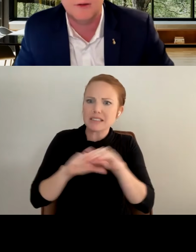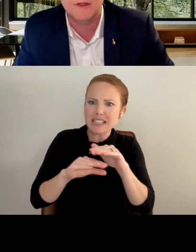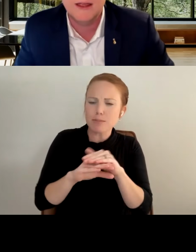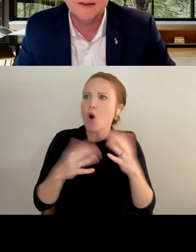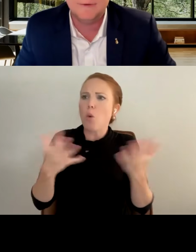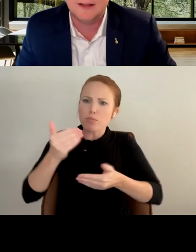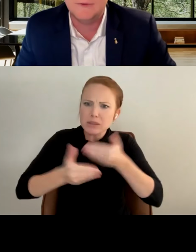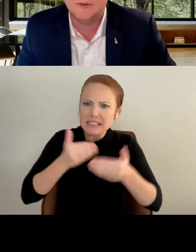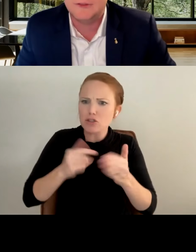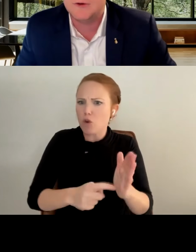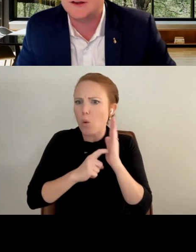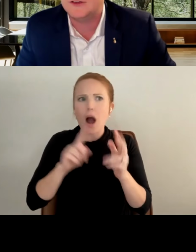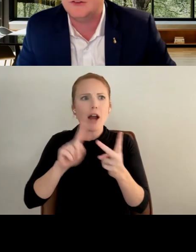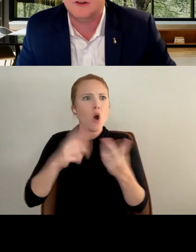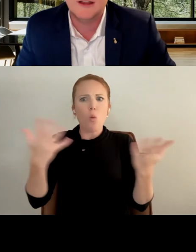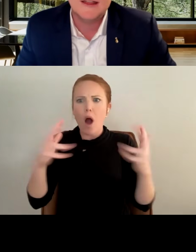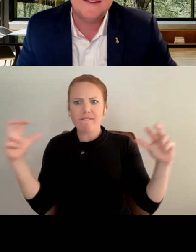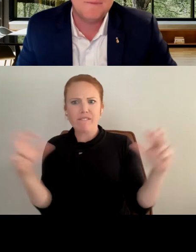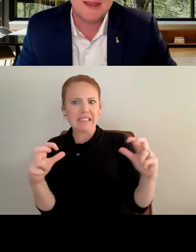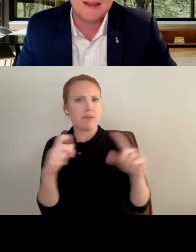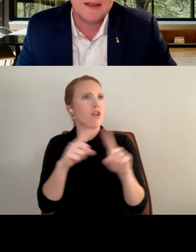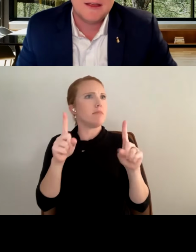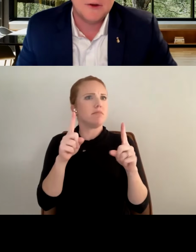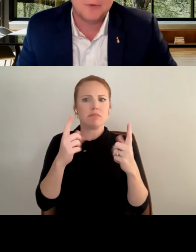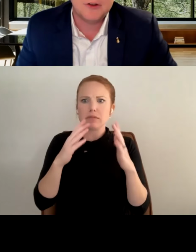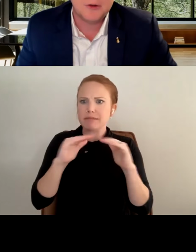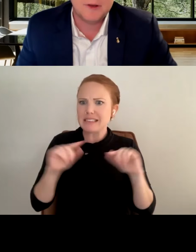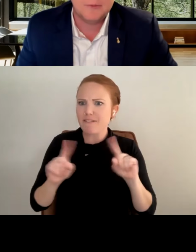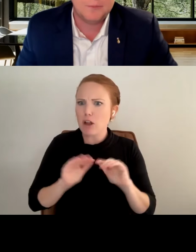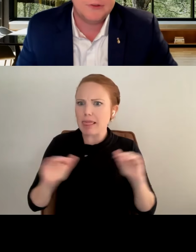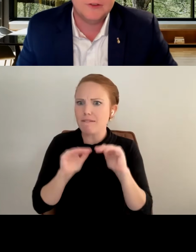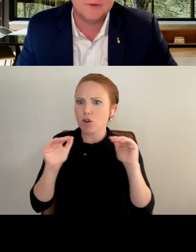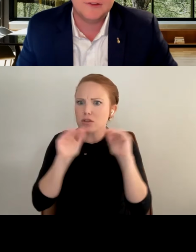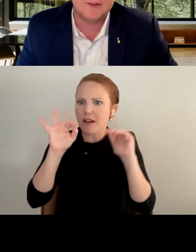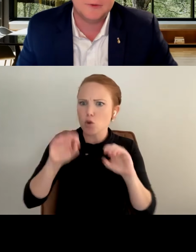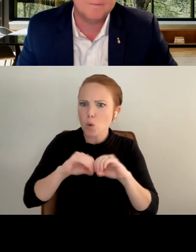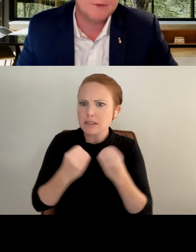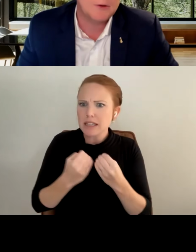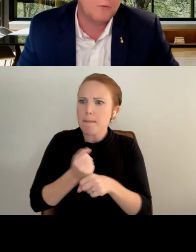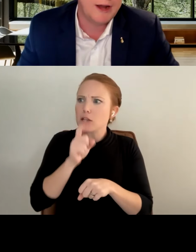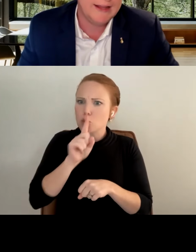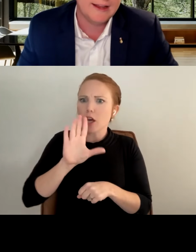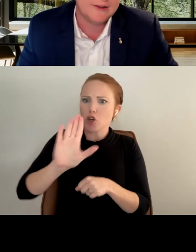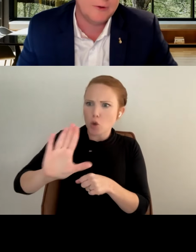from different levels of the organization to make your procurement systems accessible? What I'd like